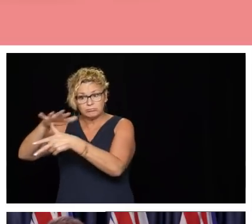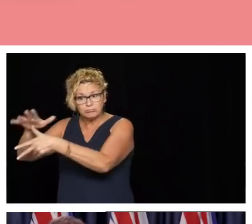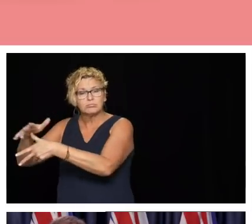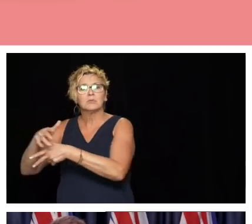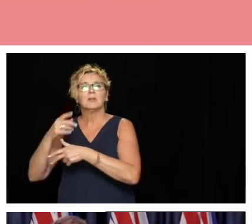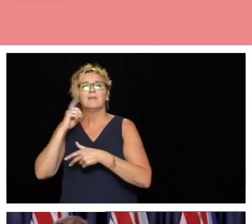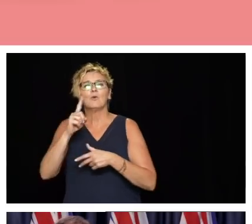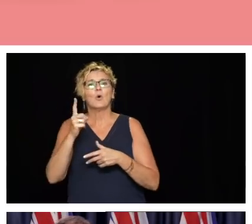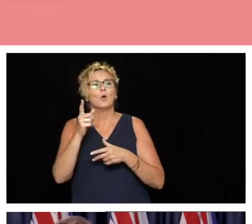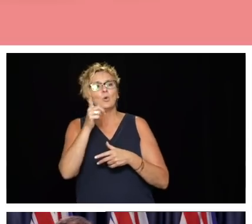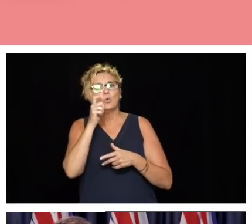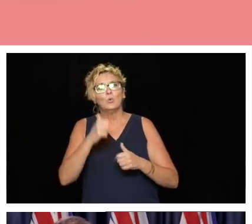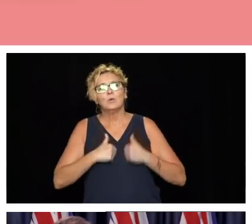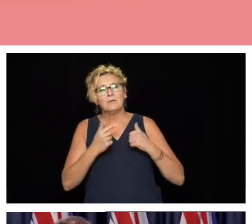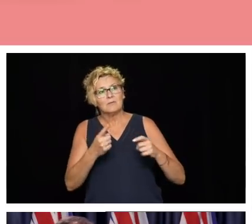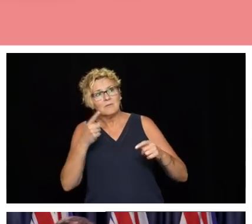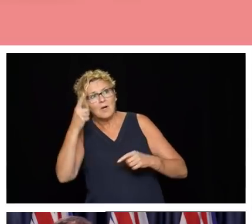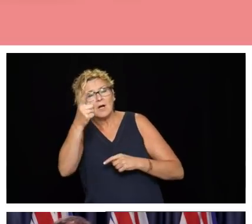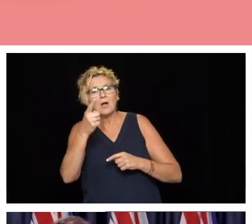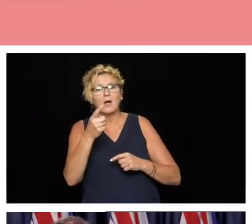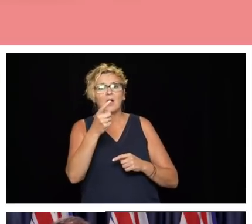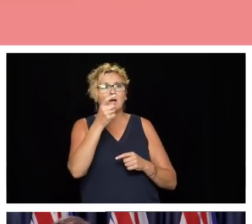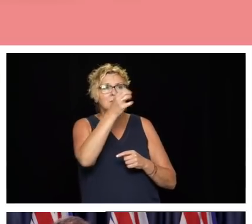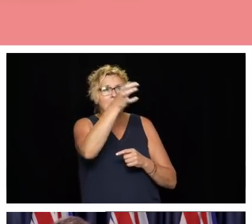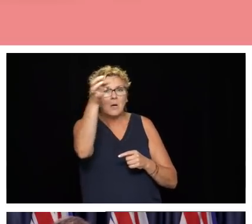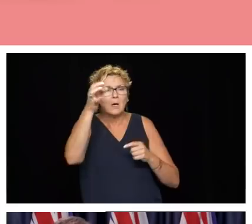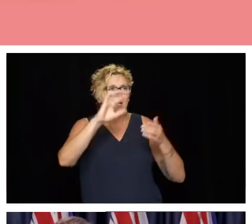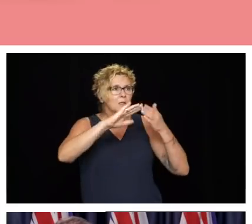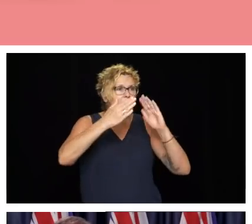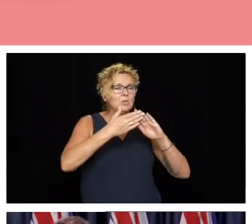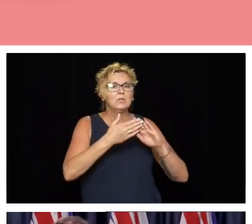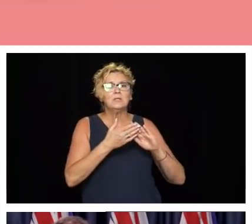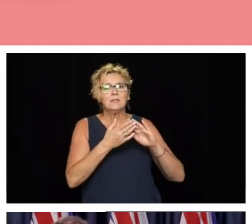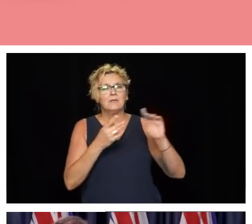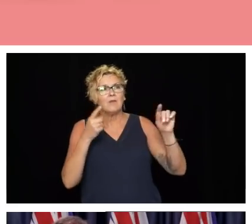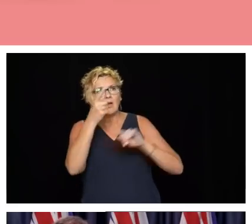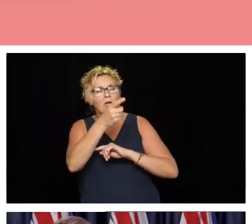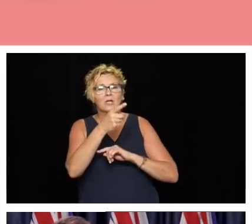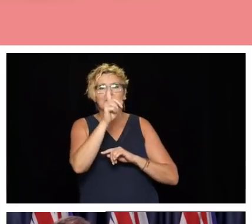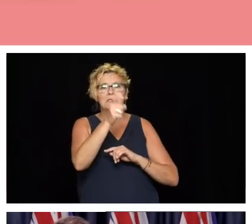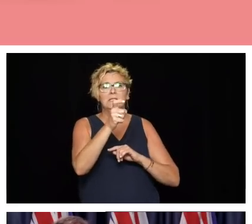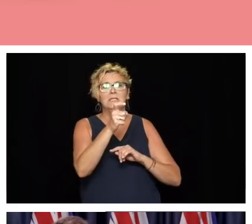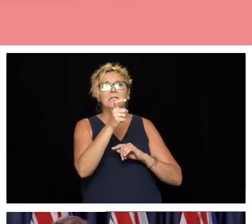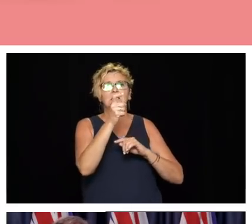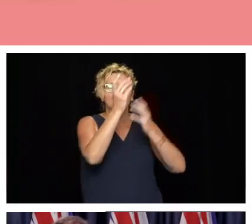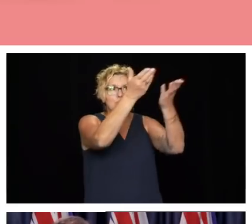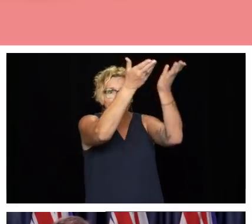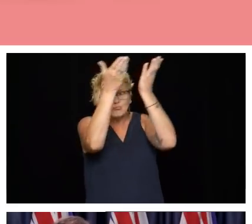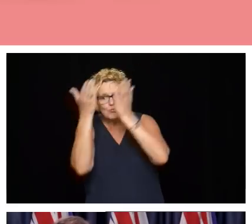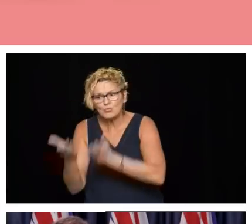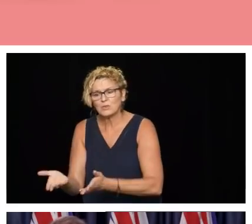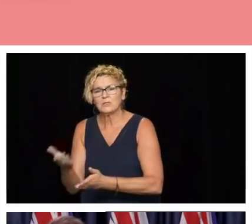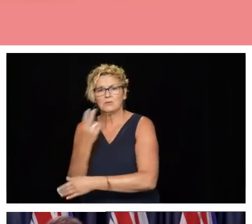We go to implement continuing to implement the patient trance port and access to care in remote areas that was announced by the premier